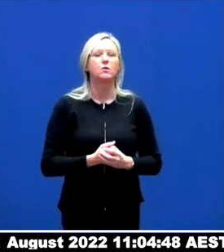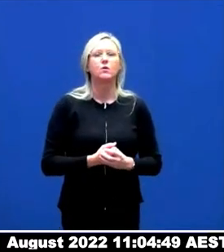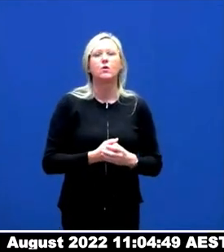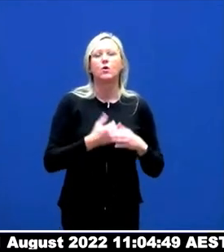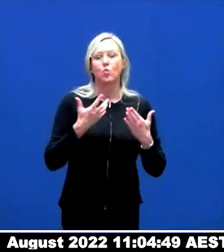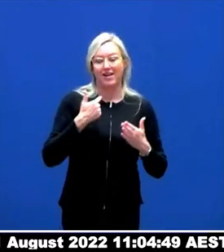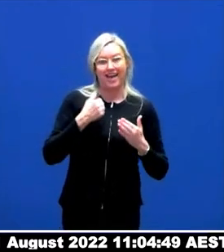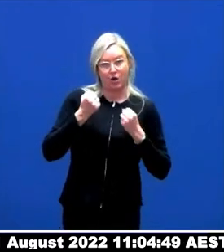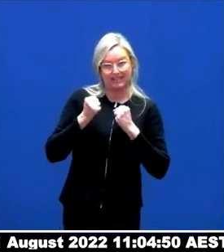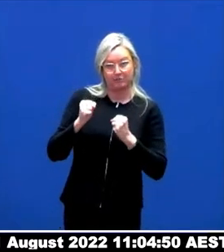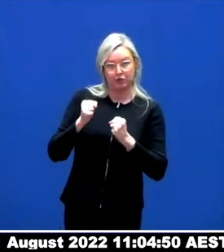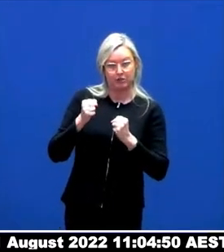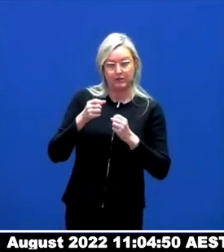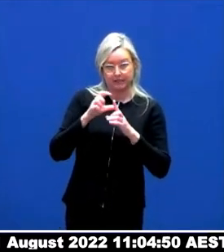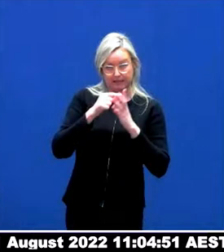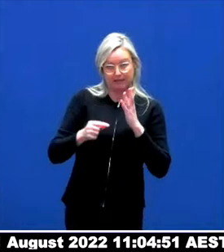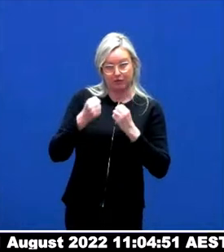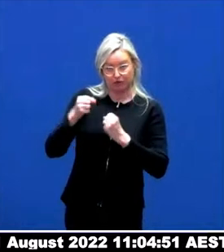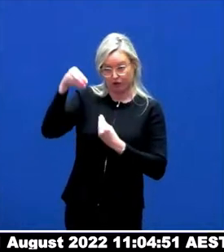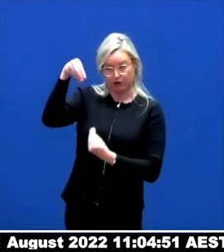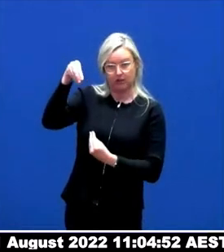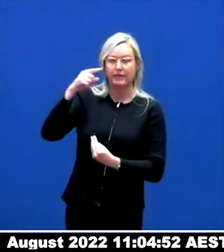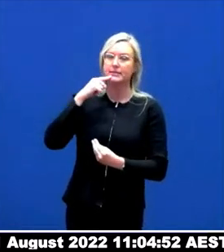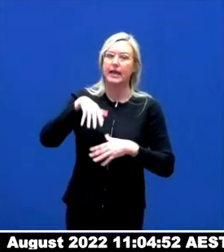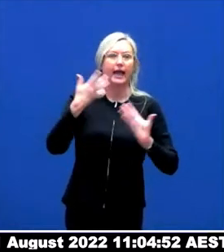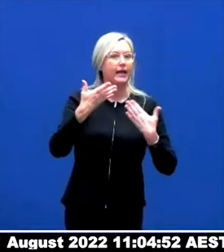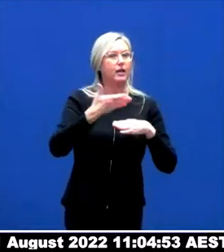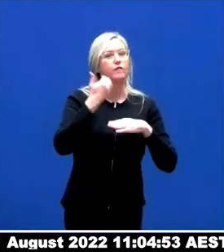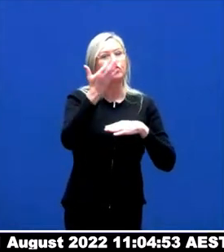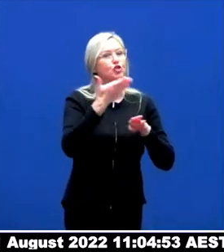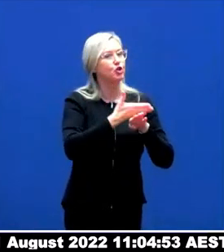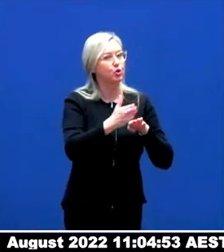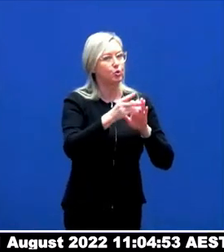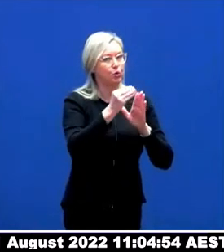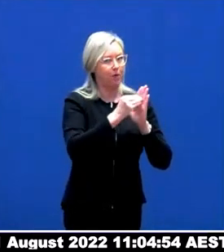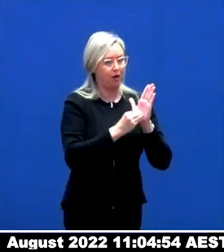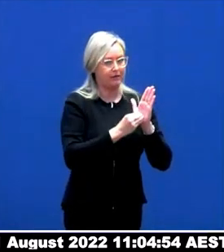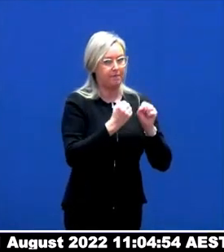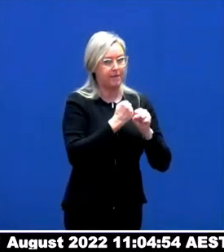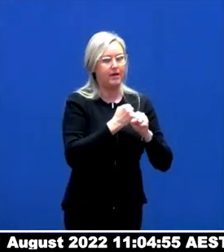Strategy is that all new policy development must take account of the outcomes and